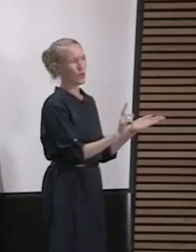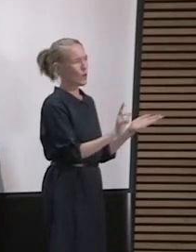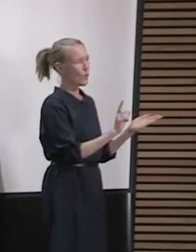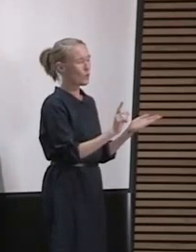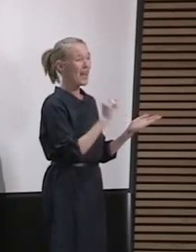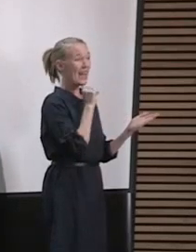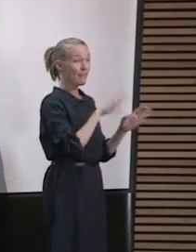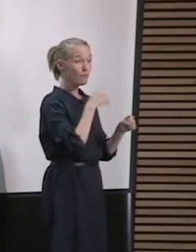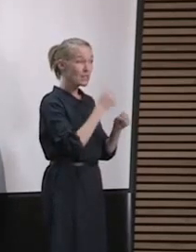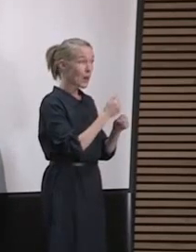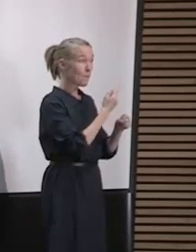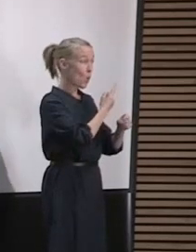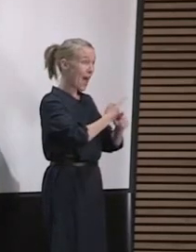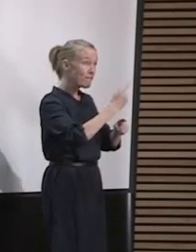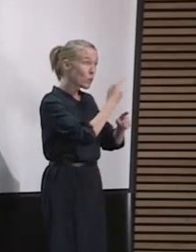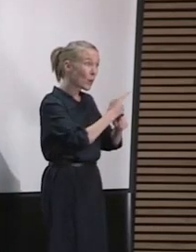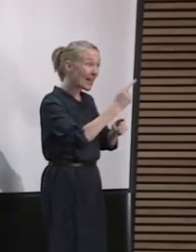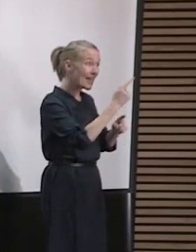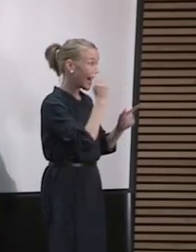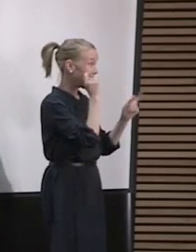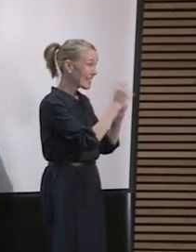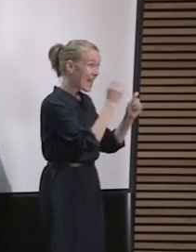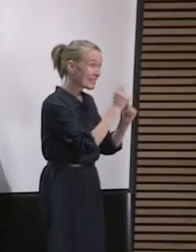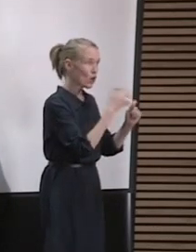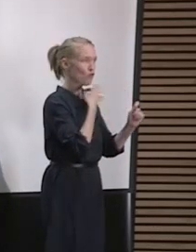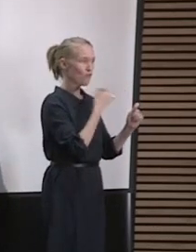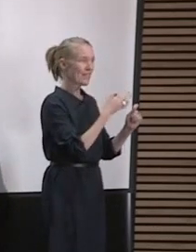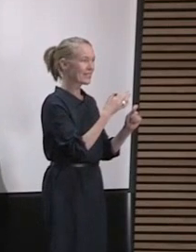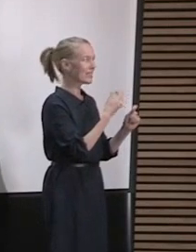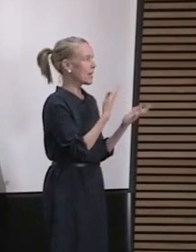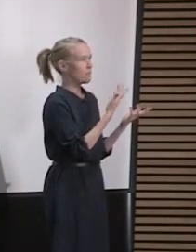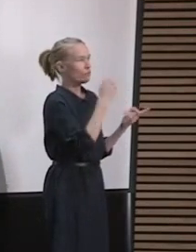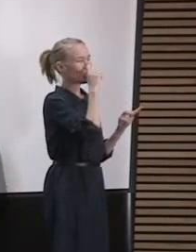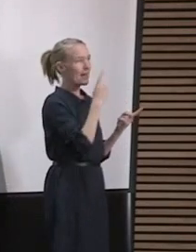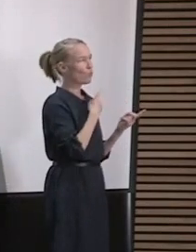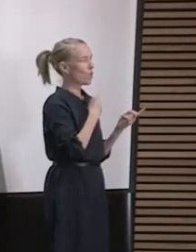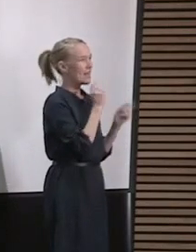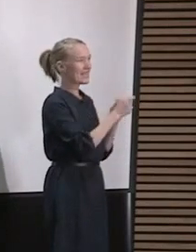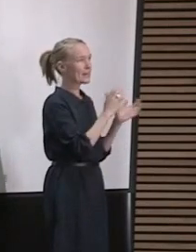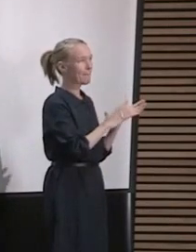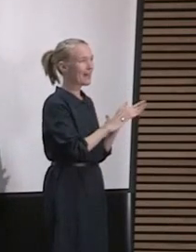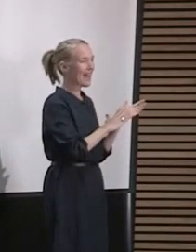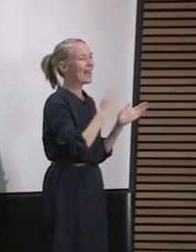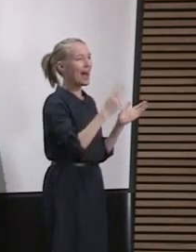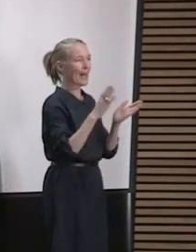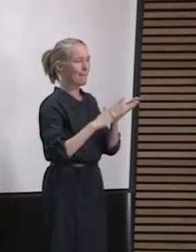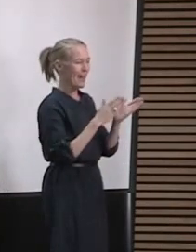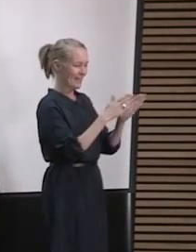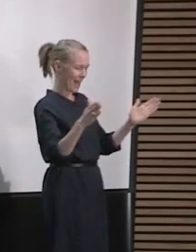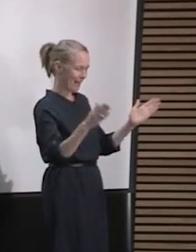never be sufficient. If you test even once weekly, you'll have the chance that someone could become infected in